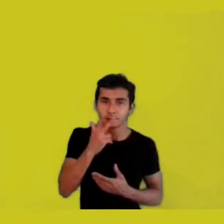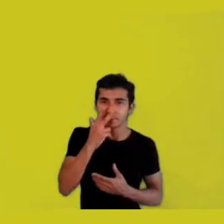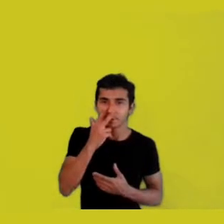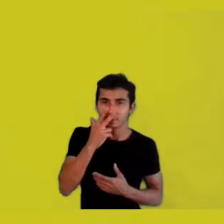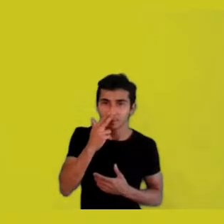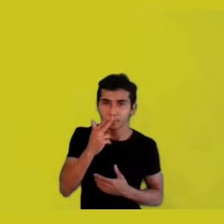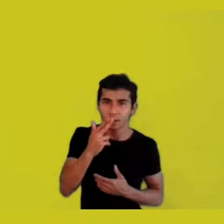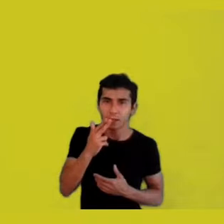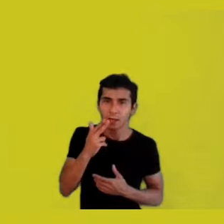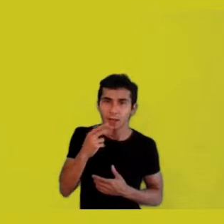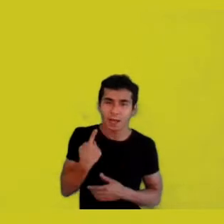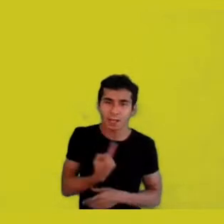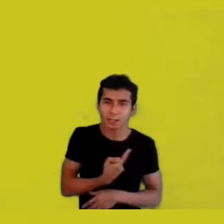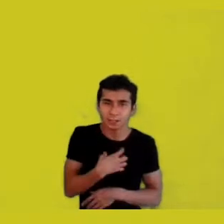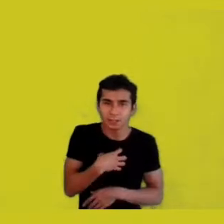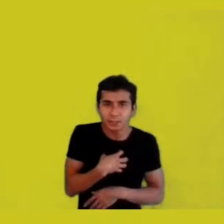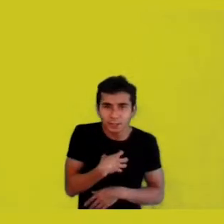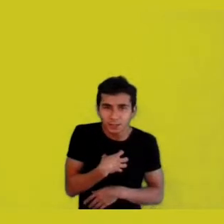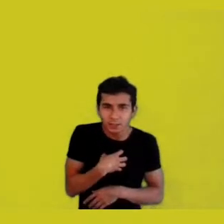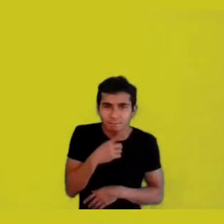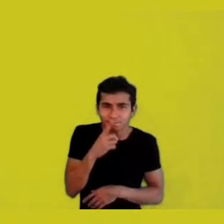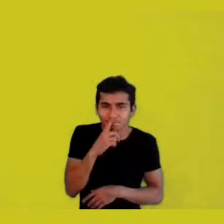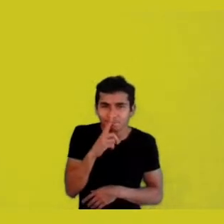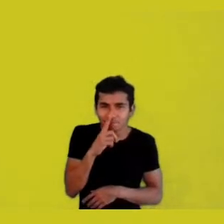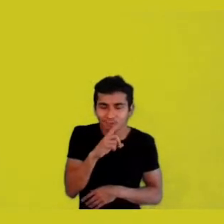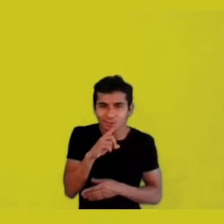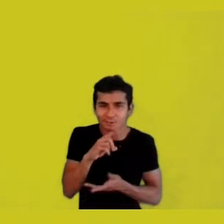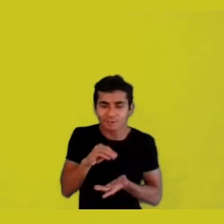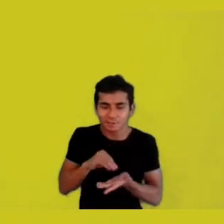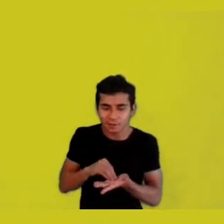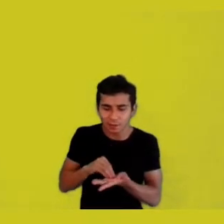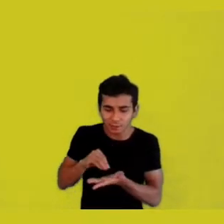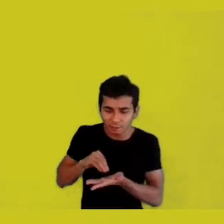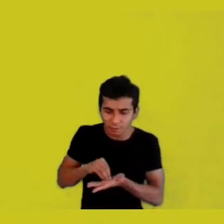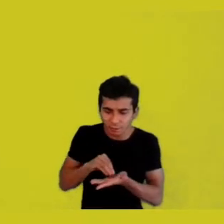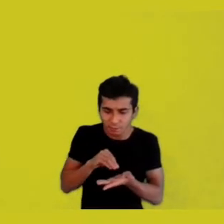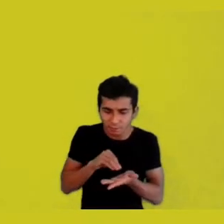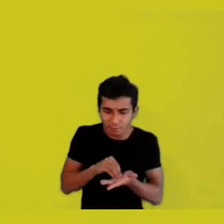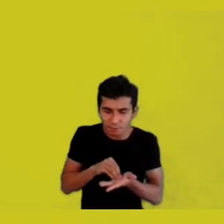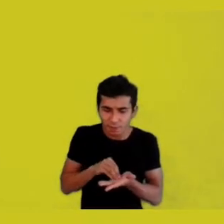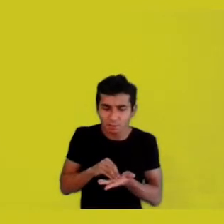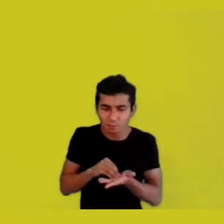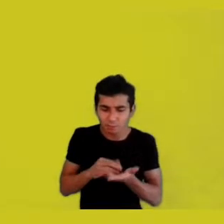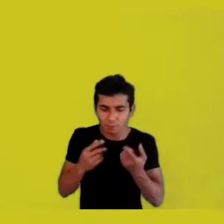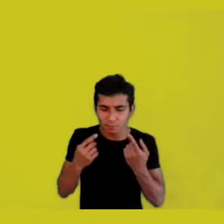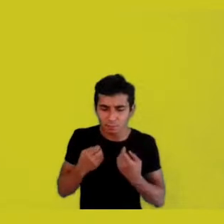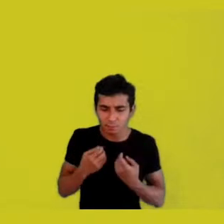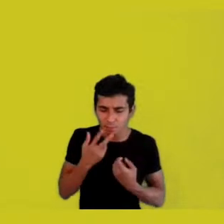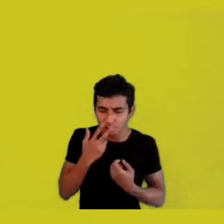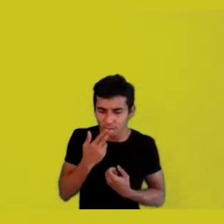that turns off, to a certain extent, poetical, ethical corporalities,